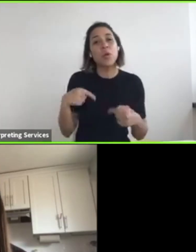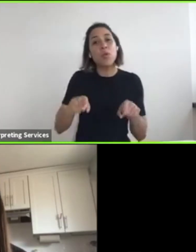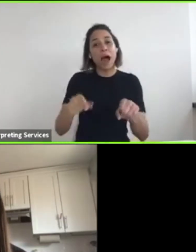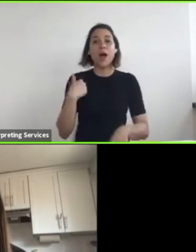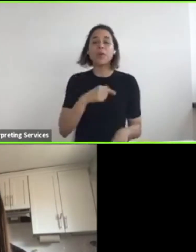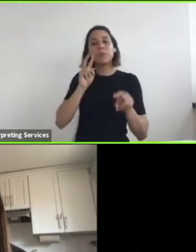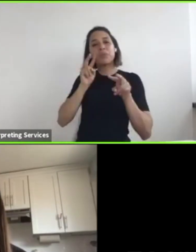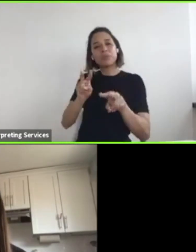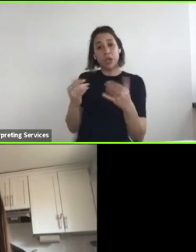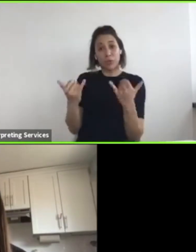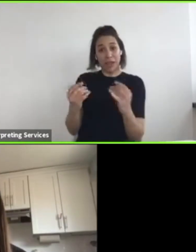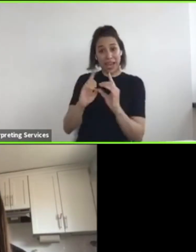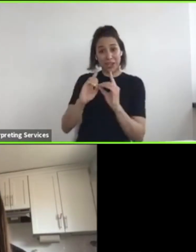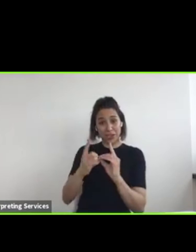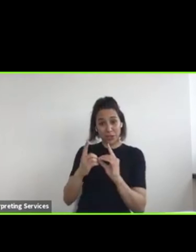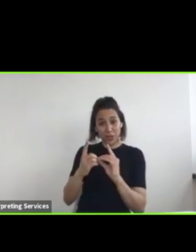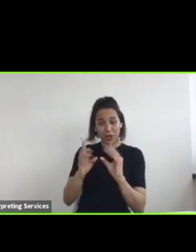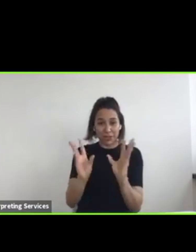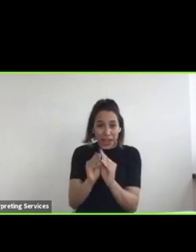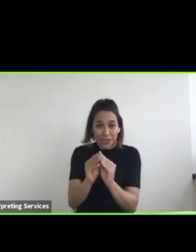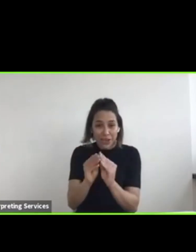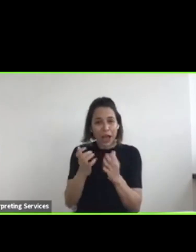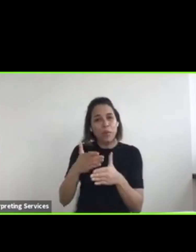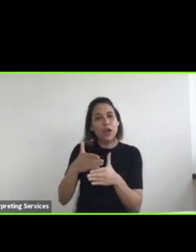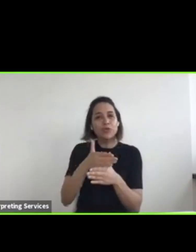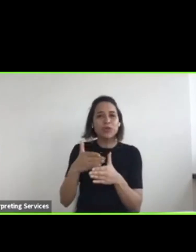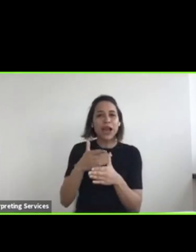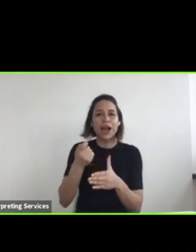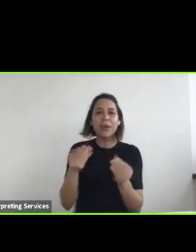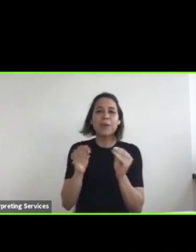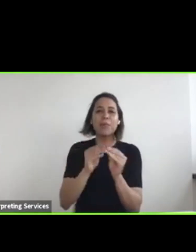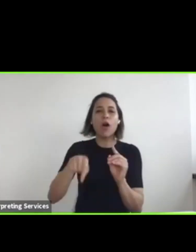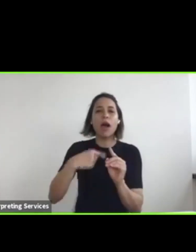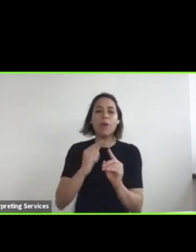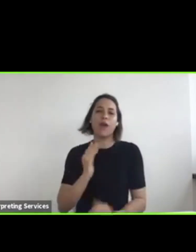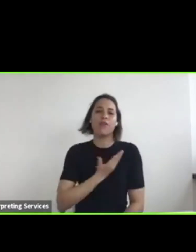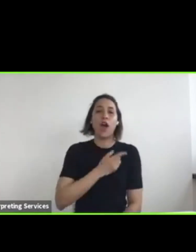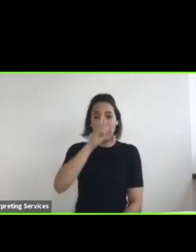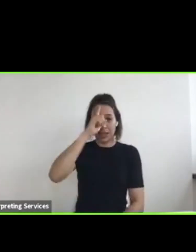DIGITAL SESSIONS, I WANT TO SHARE A BIT MORE ABOUT OUR INTENDED TOPICS FOR 2020. THIS YEAR'S